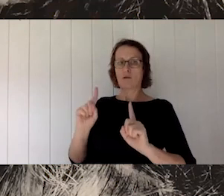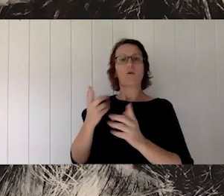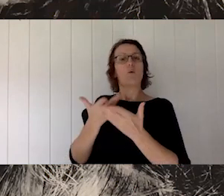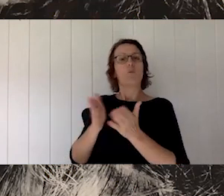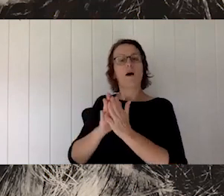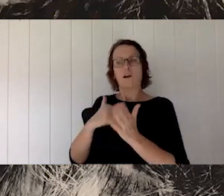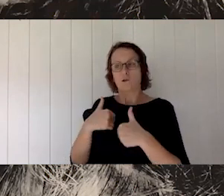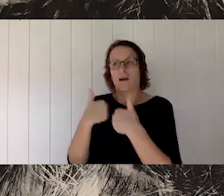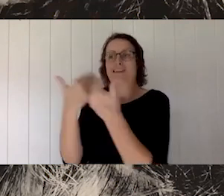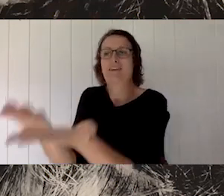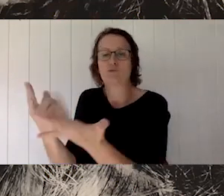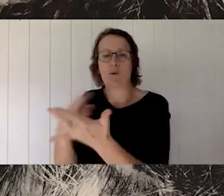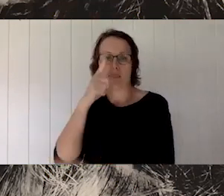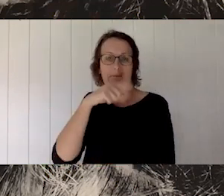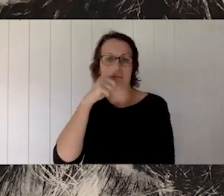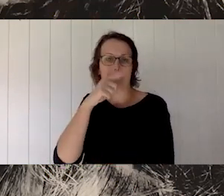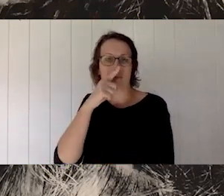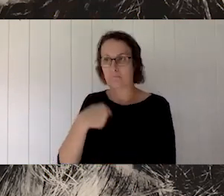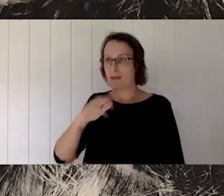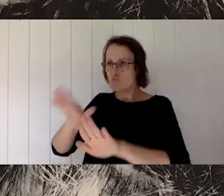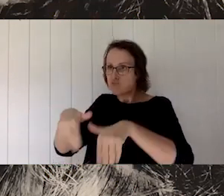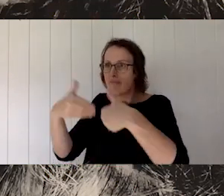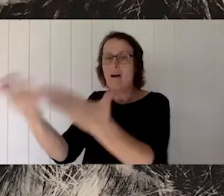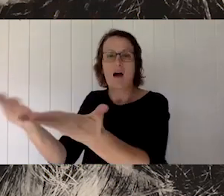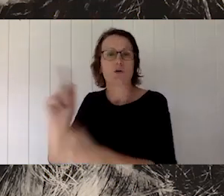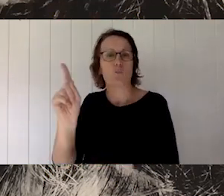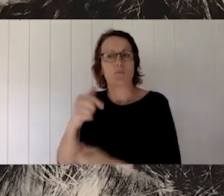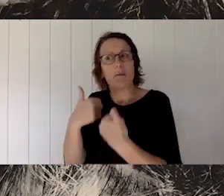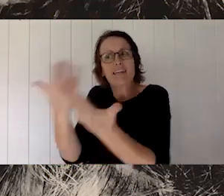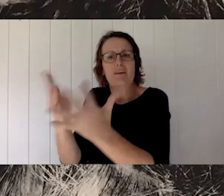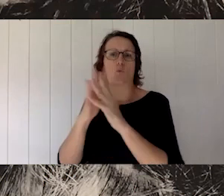you? What can you provide as a value to people in this time of need? And,